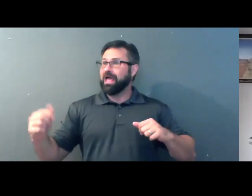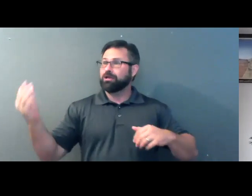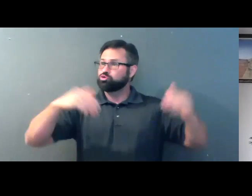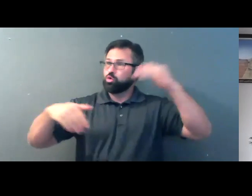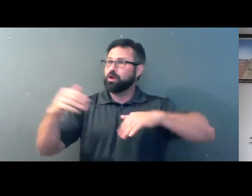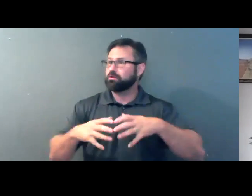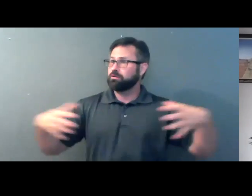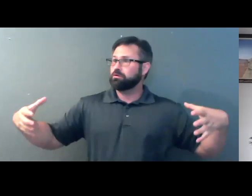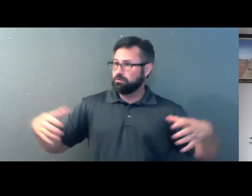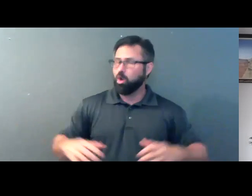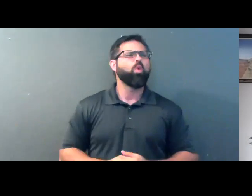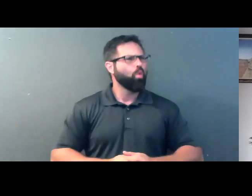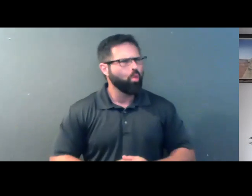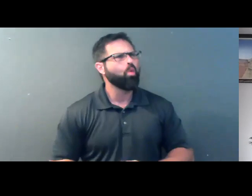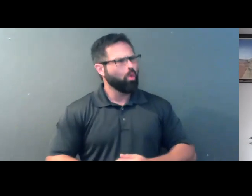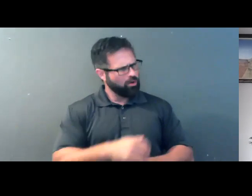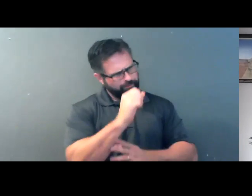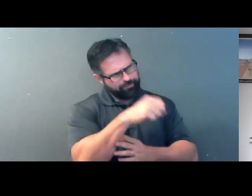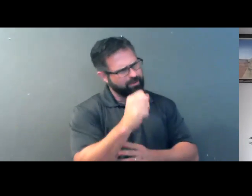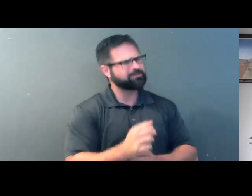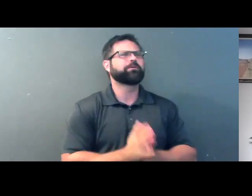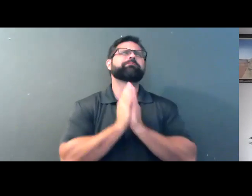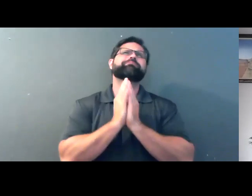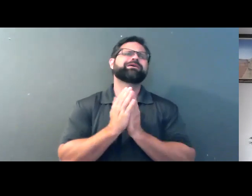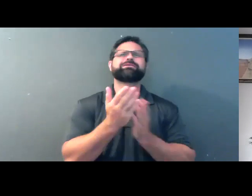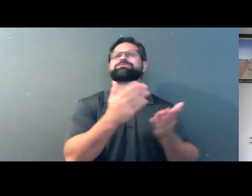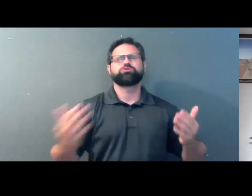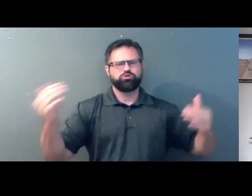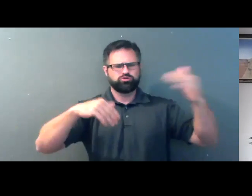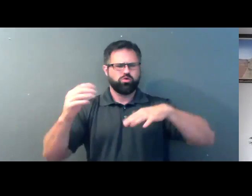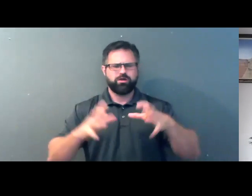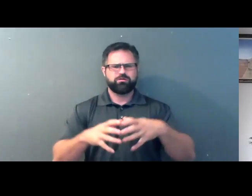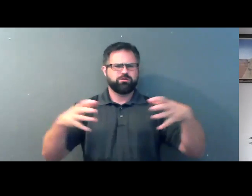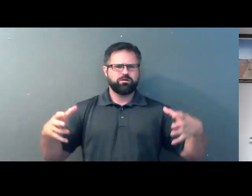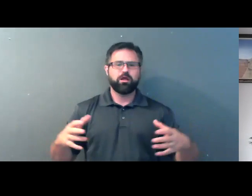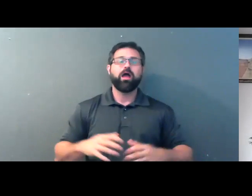encourage anybody to to please join the reference group is open open to organizations of persons